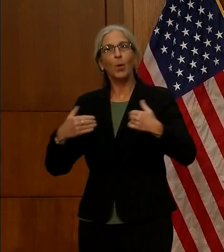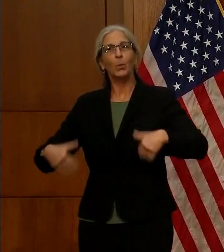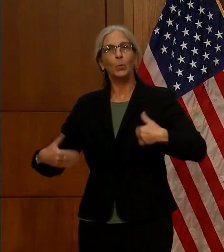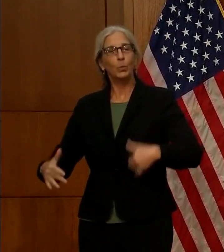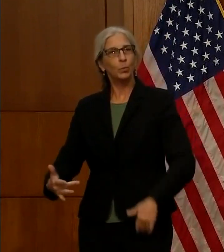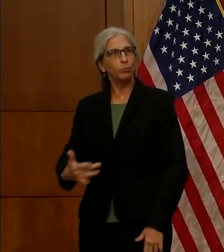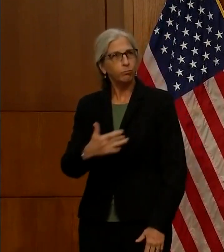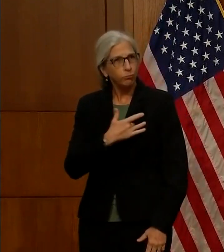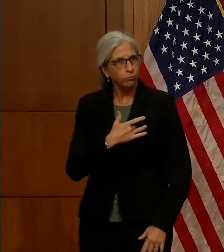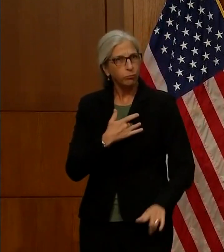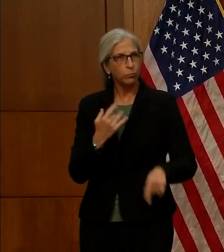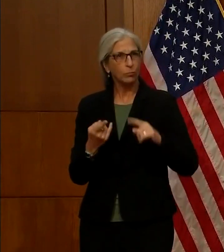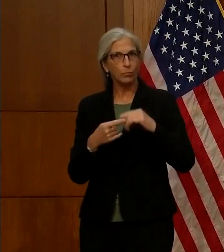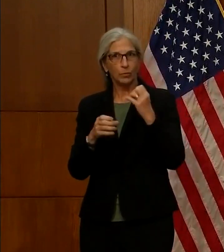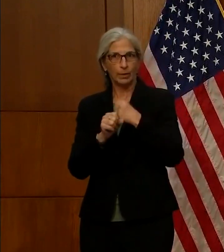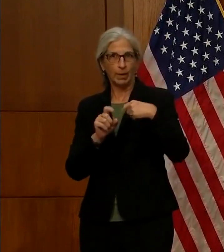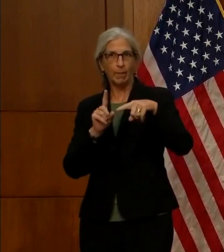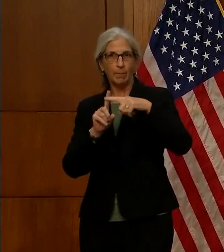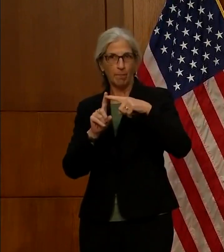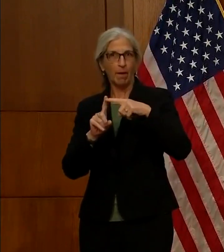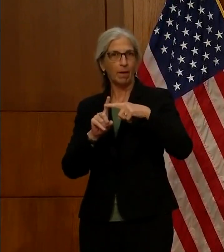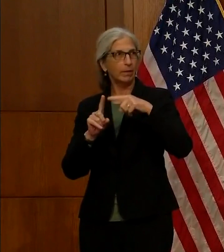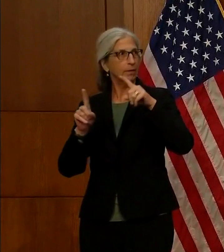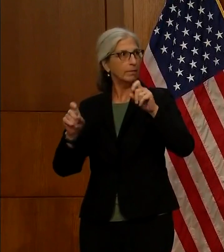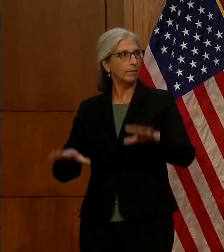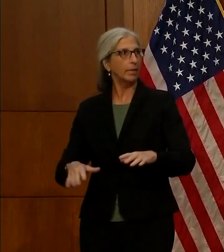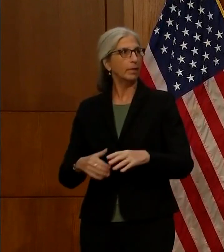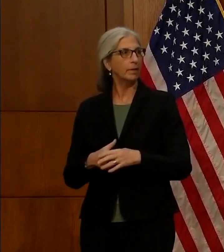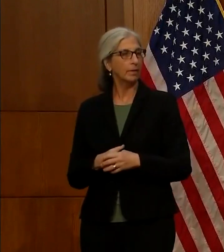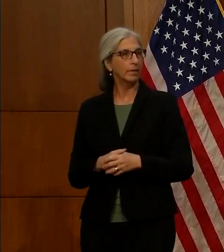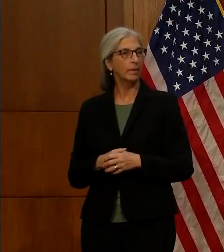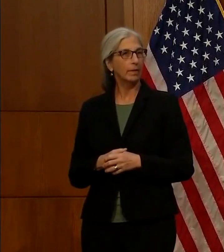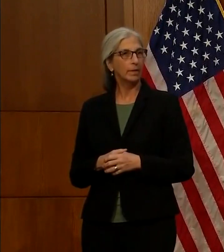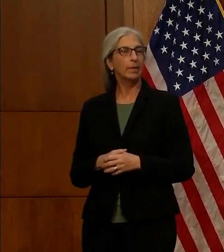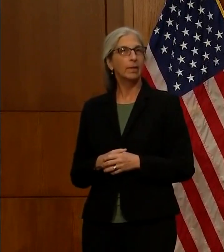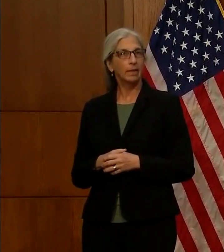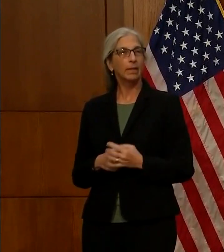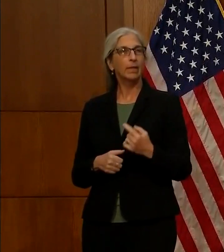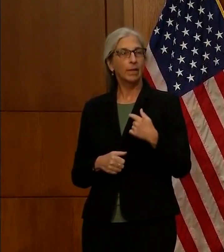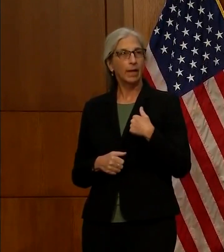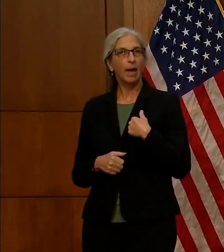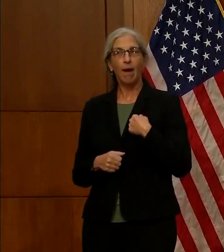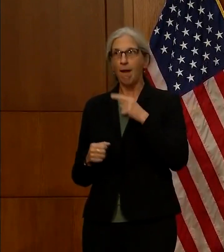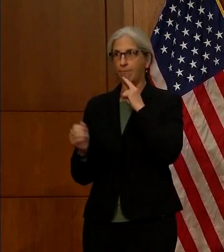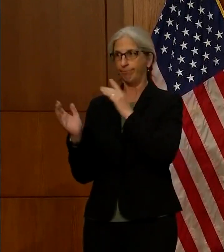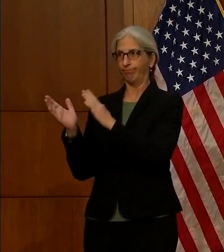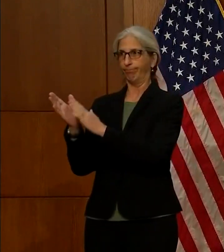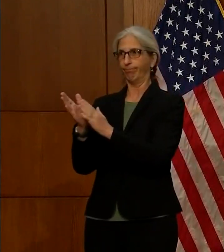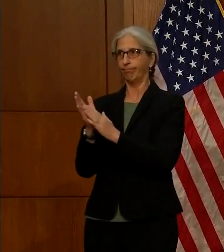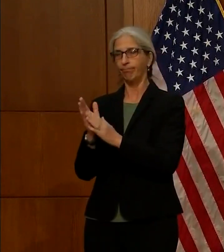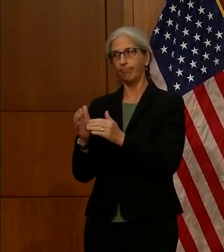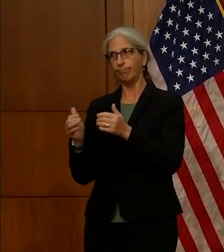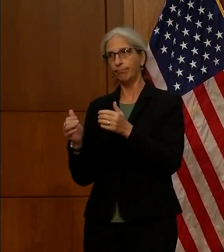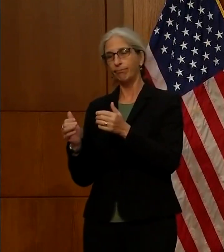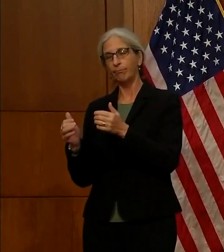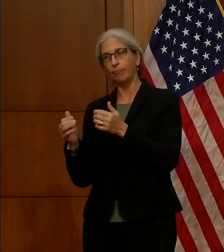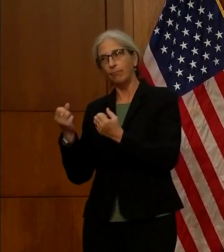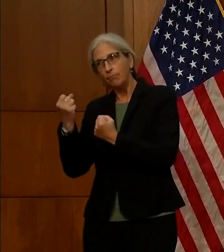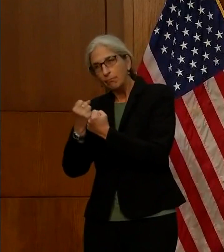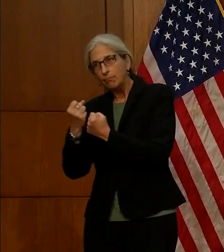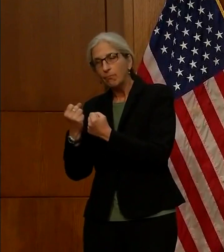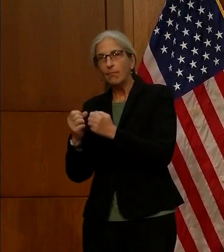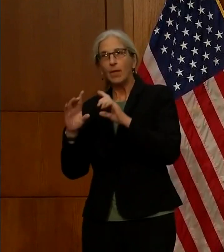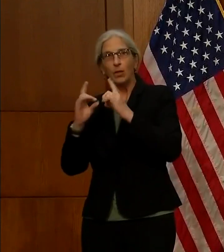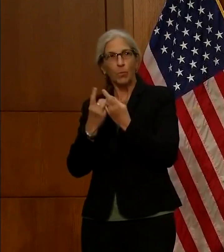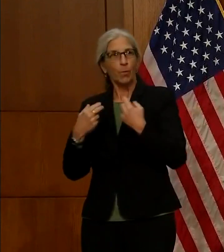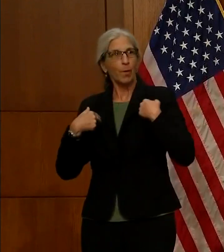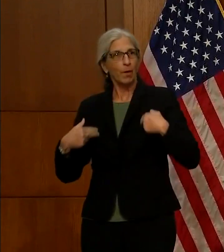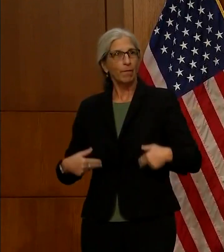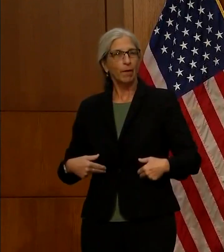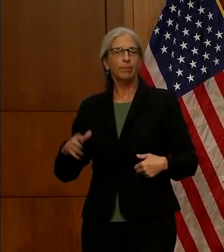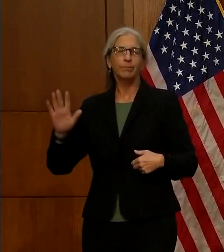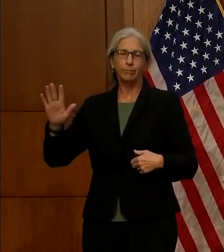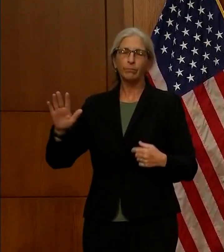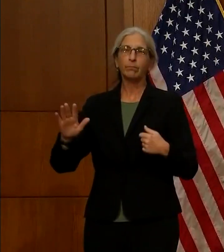SO YES IT IT. IS VERY IMPACTFUL.